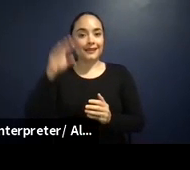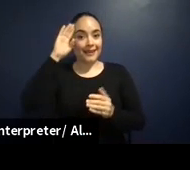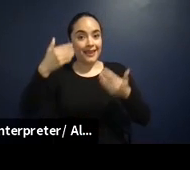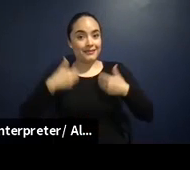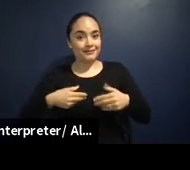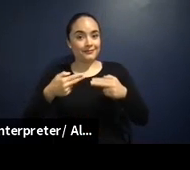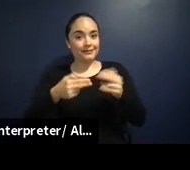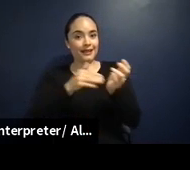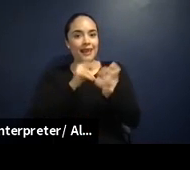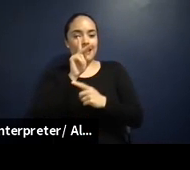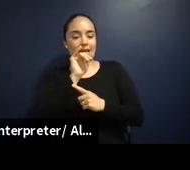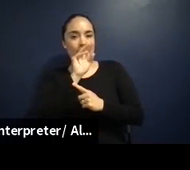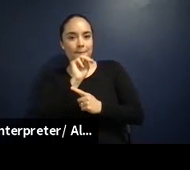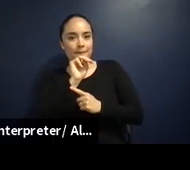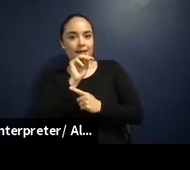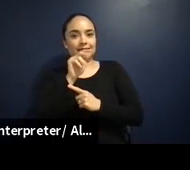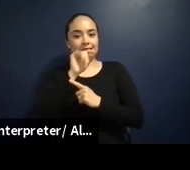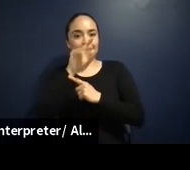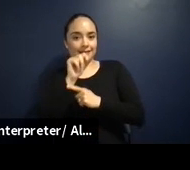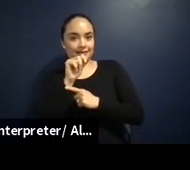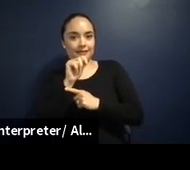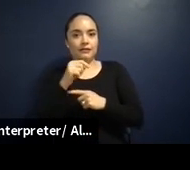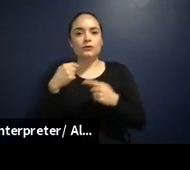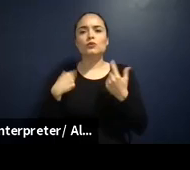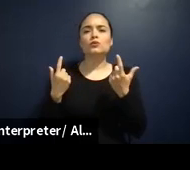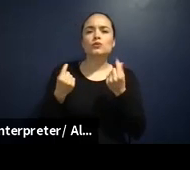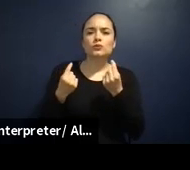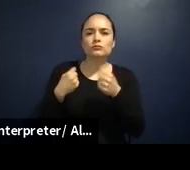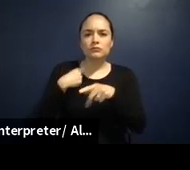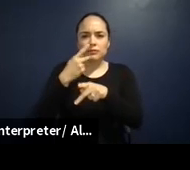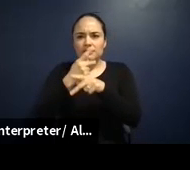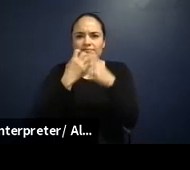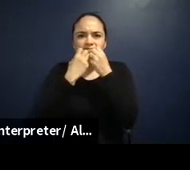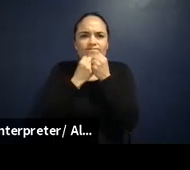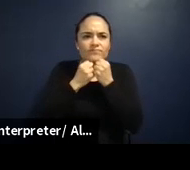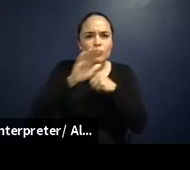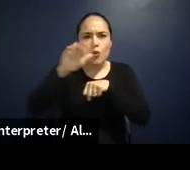Museum. I take care of all the rocks, so rocks, minerals, gemstones, meteorites, at the museum.